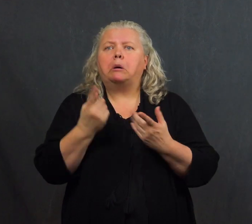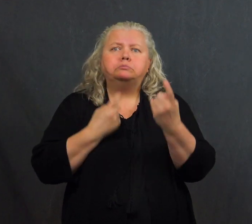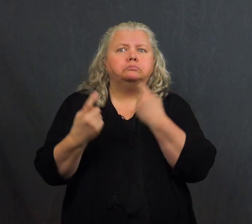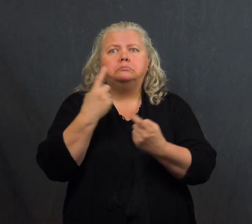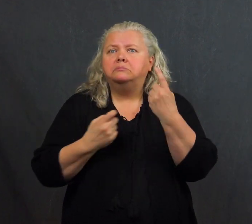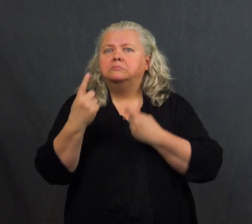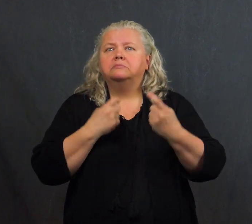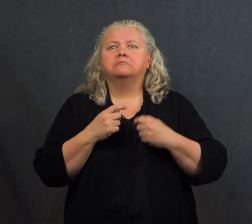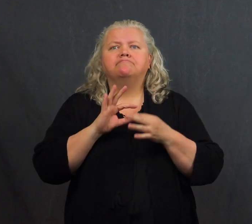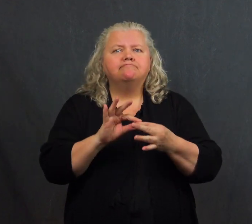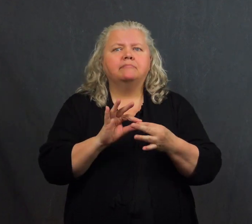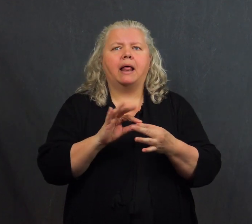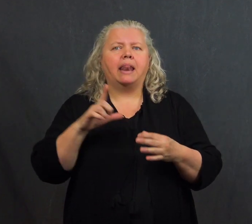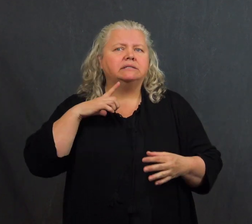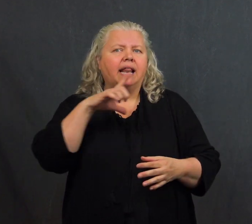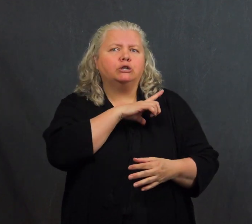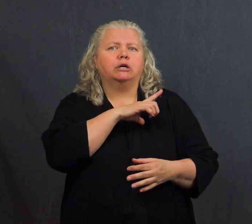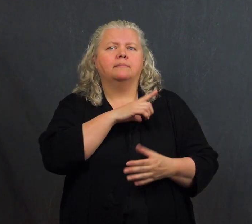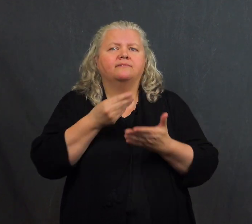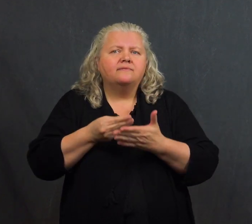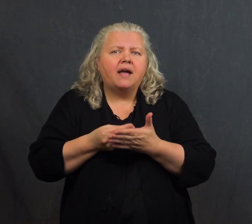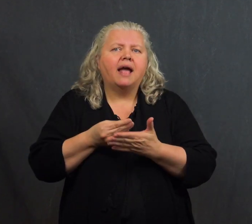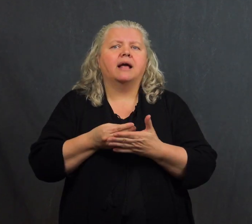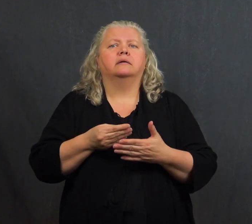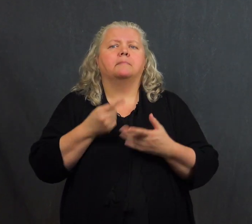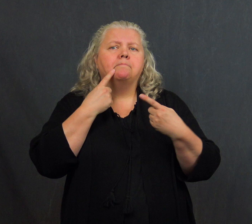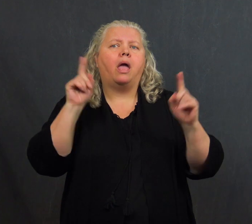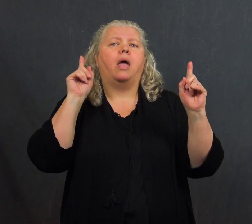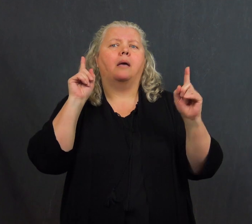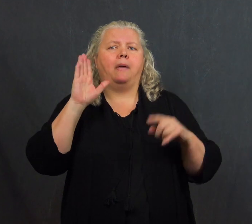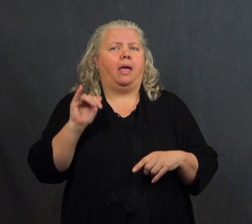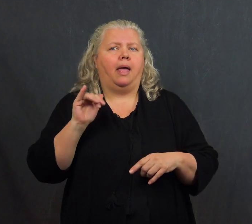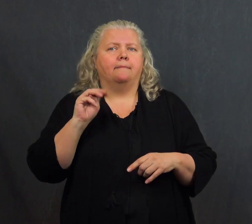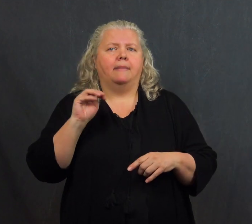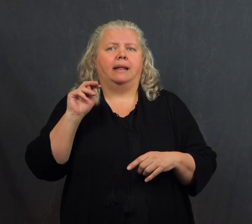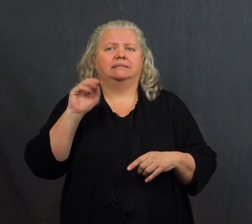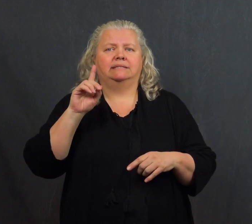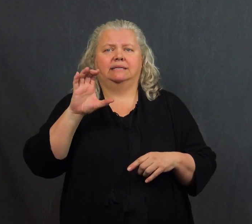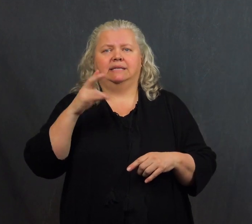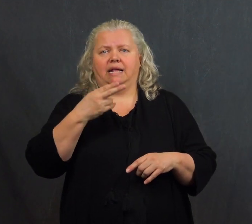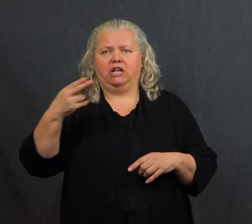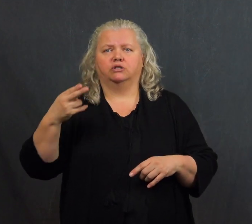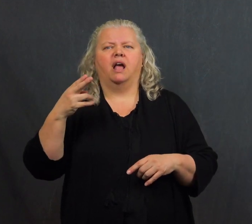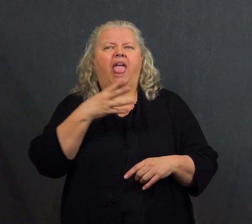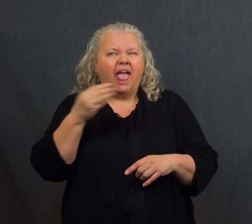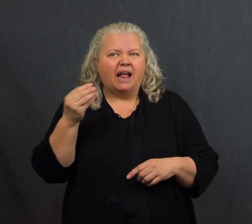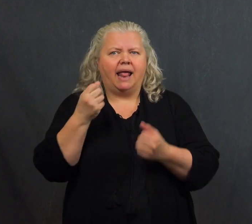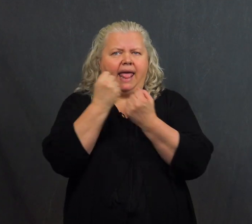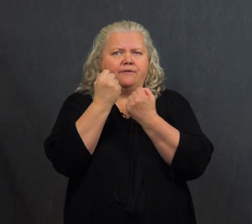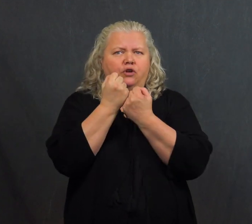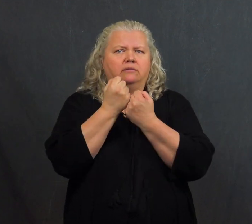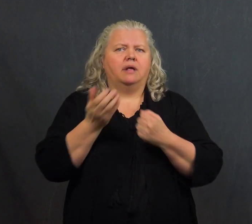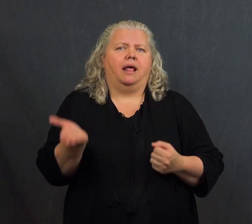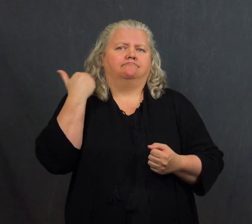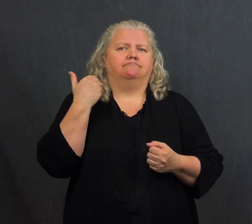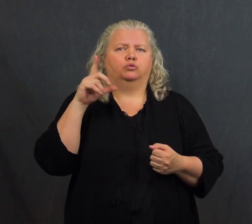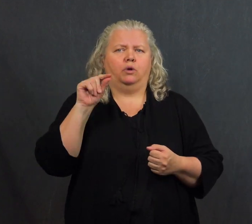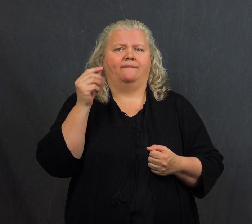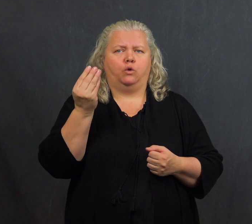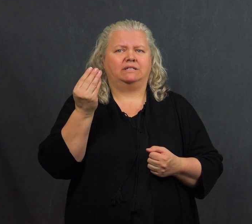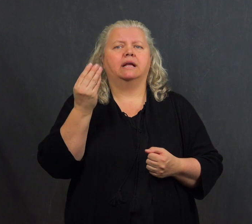questions about legislation and funding accomplished by MNCDHH and advocates back in 2014 and 2015;